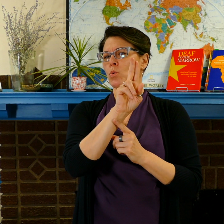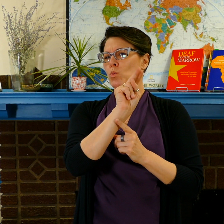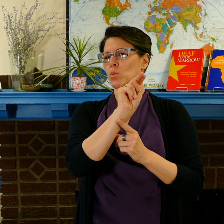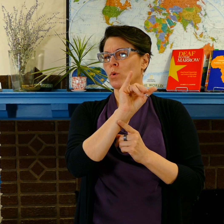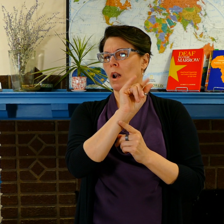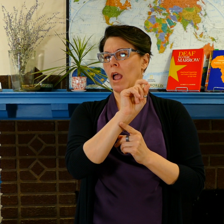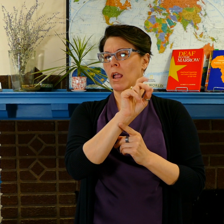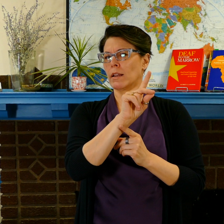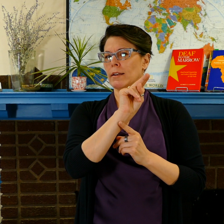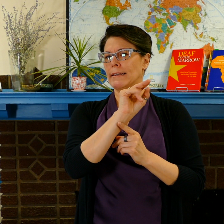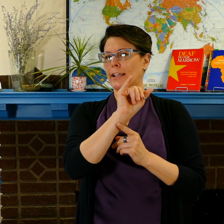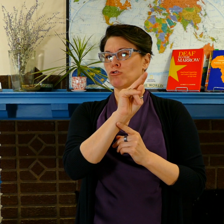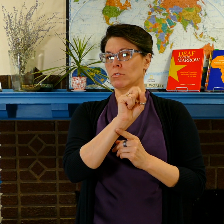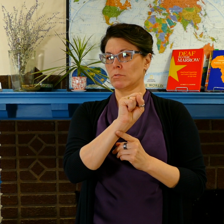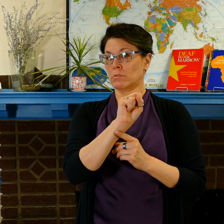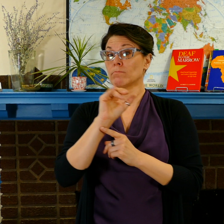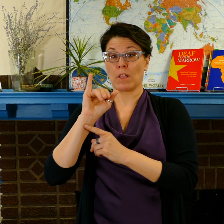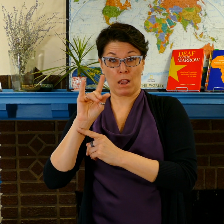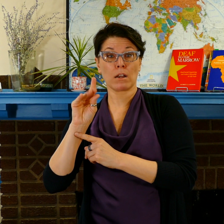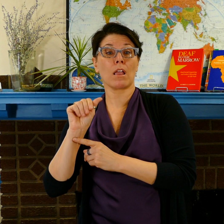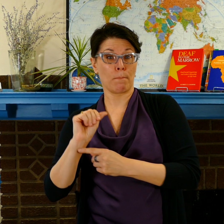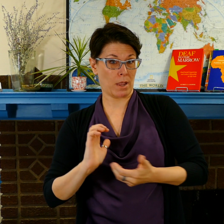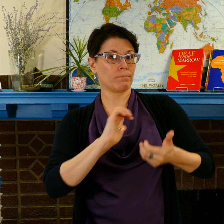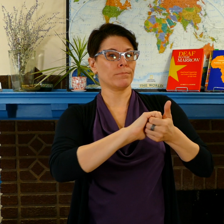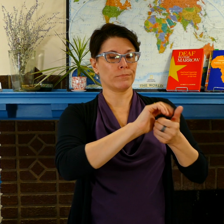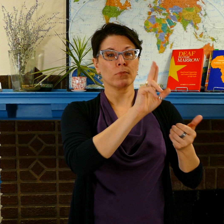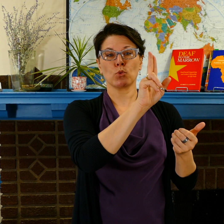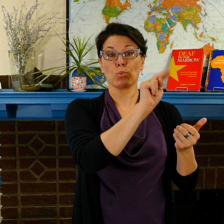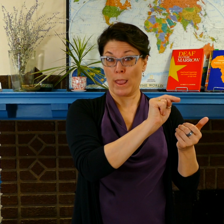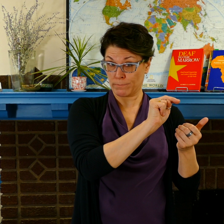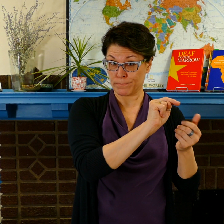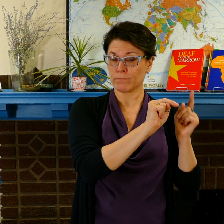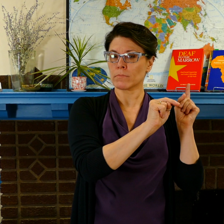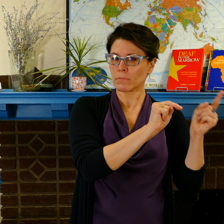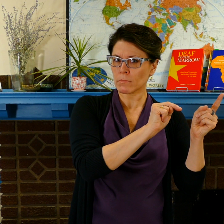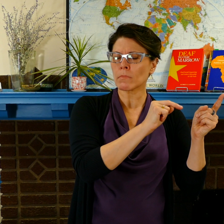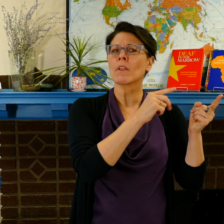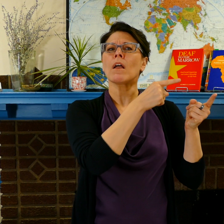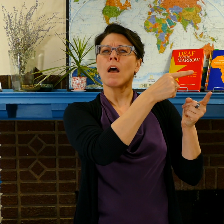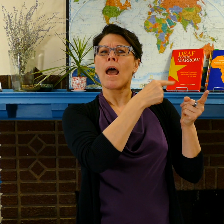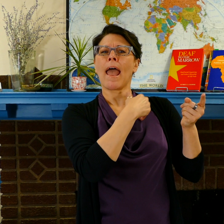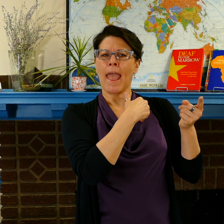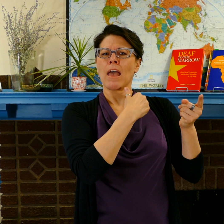The IDMA Program collaborates with organizations within the UN—both at the UN headquarters